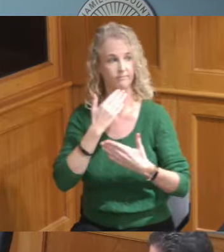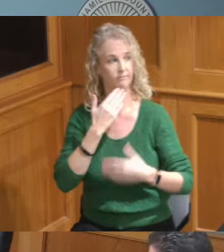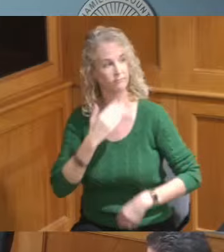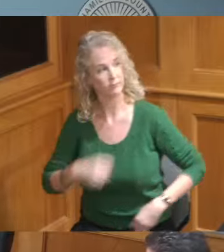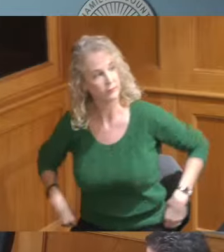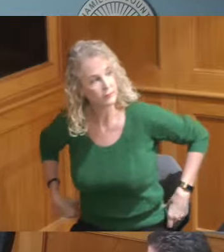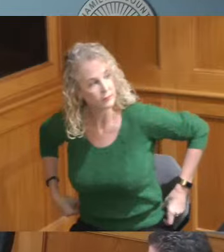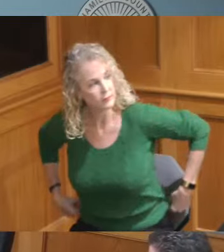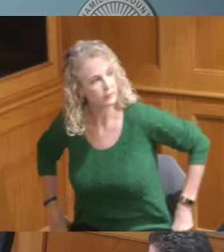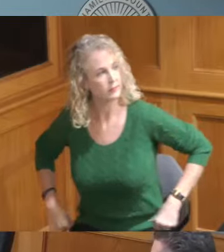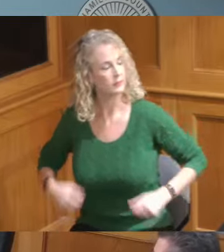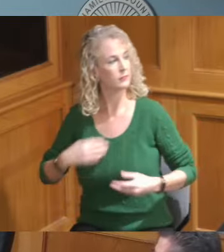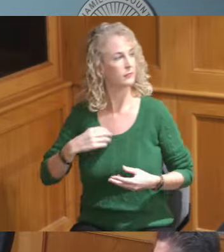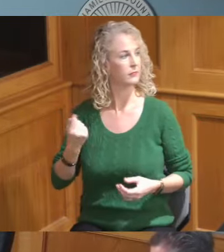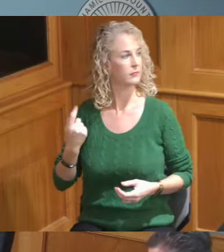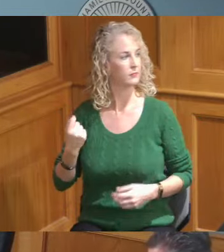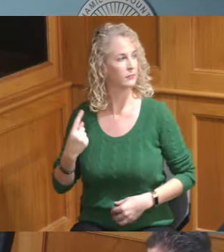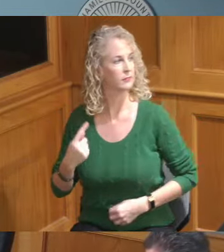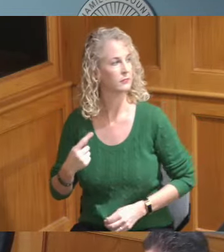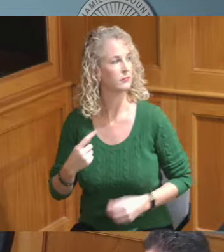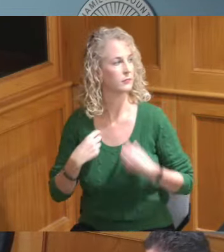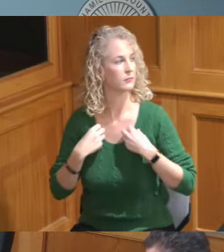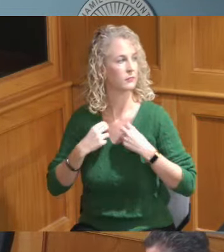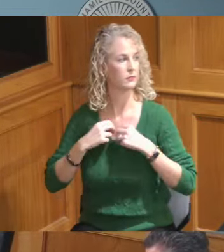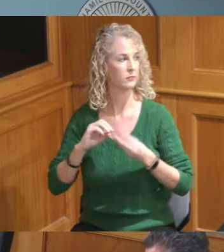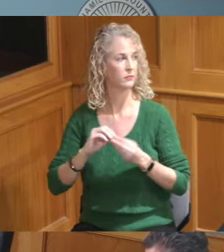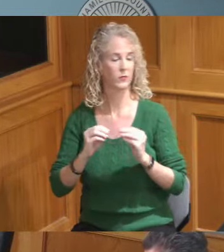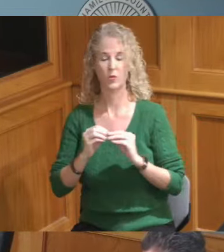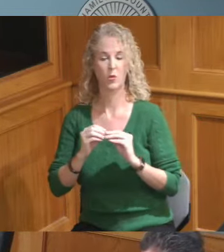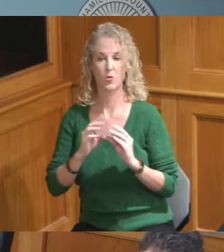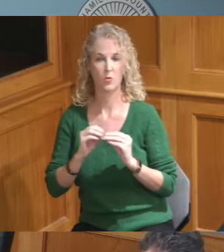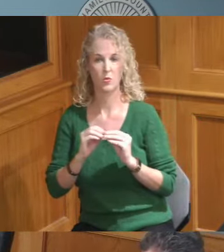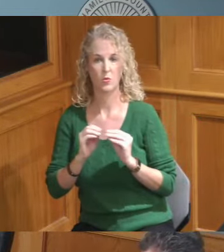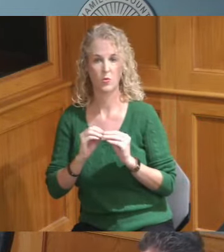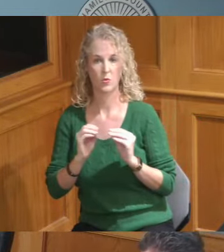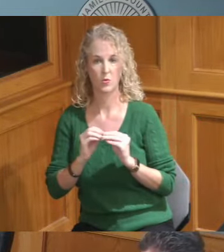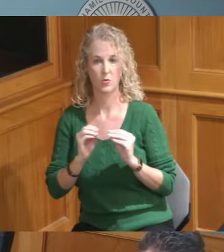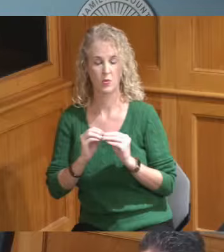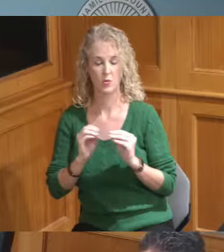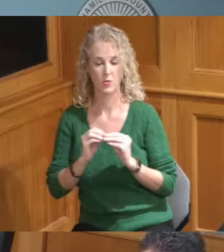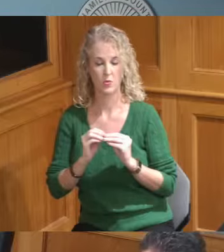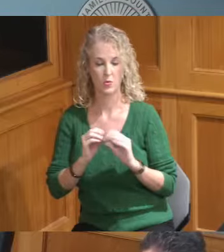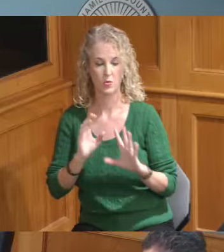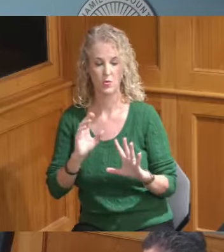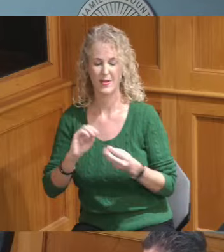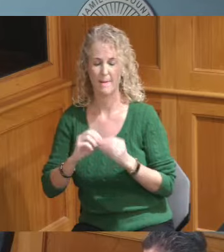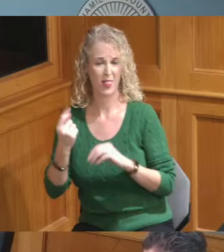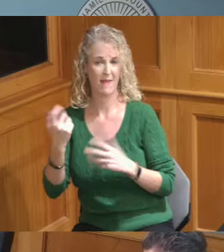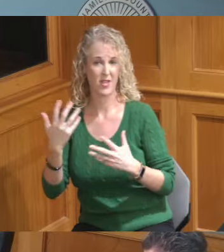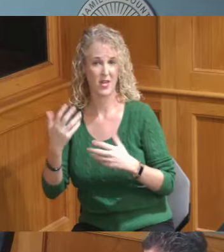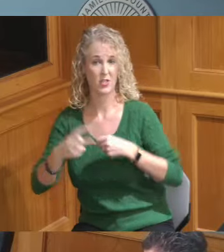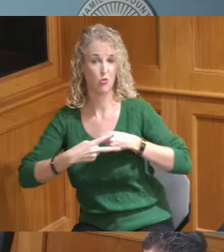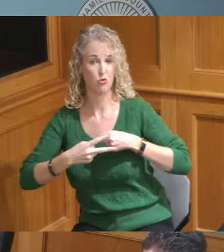President. Item number 11, that was a $30. Which one was that? That was the reserve allocation for